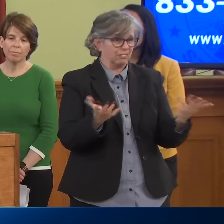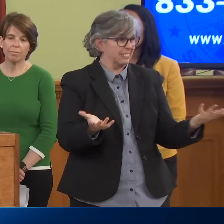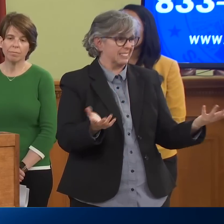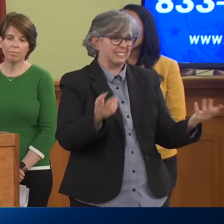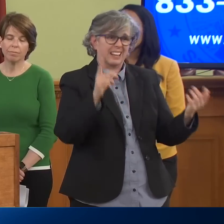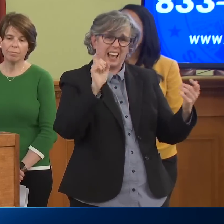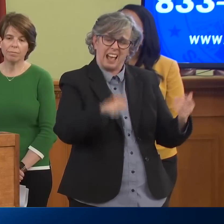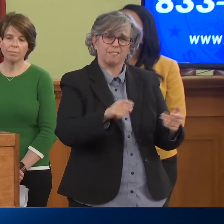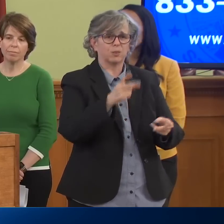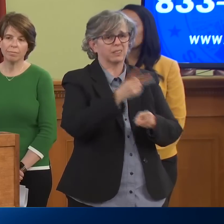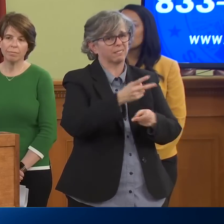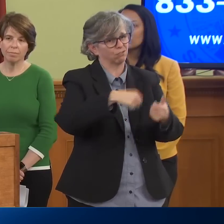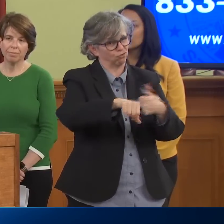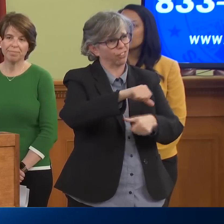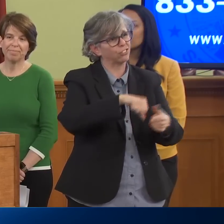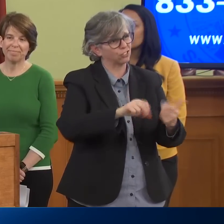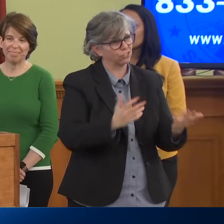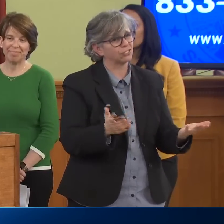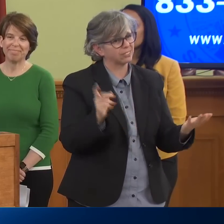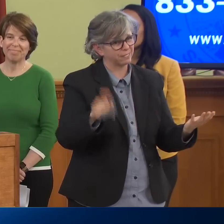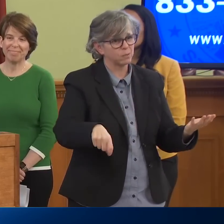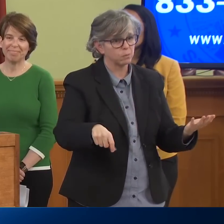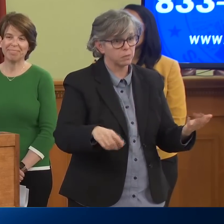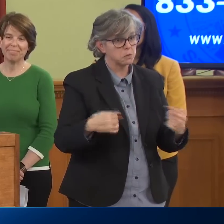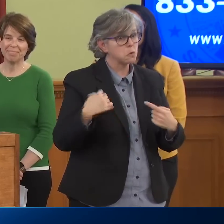YOU LIVE IN, THAT IS PROBABLY A